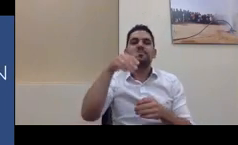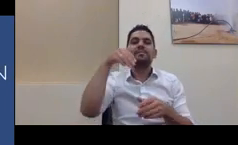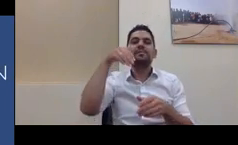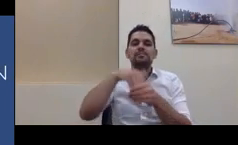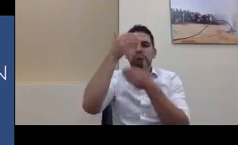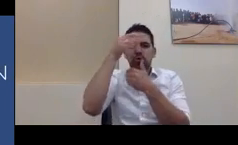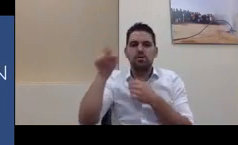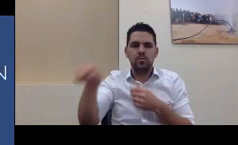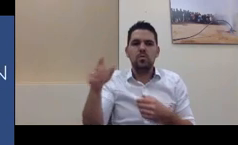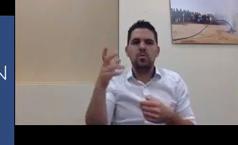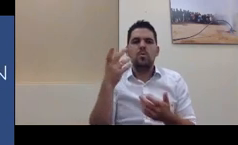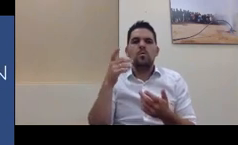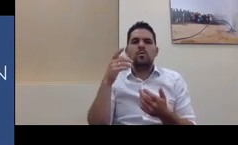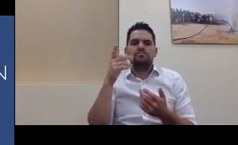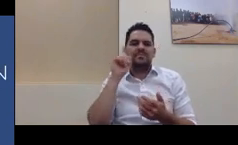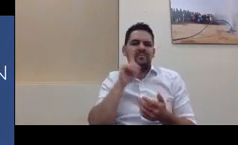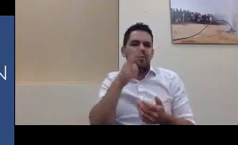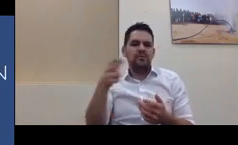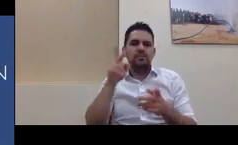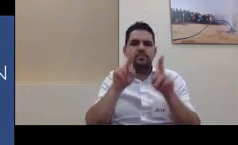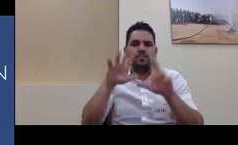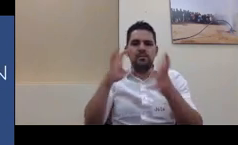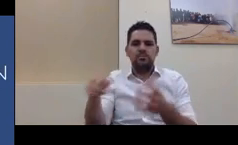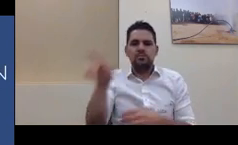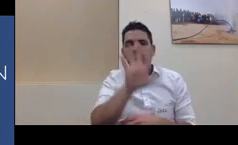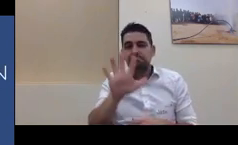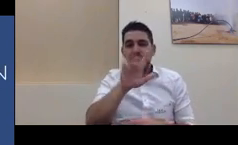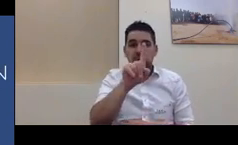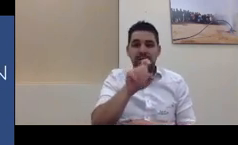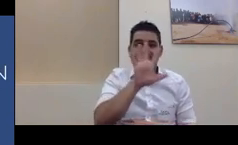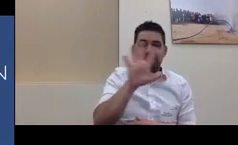Thank you, in Morocco, the deaf and hard of hearing population,